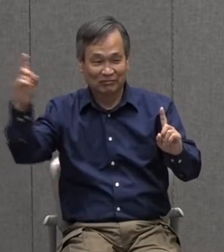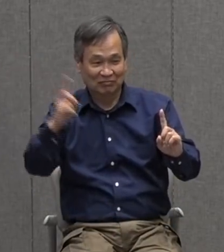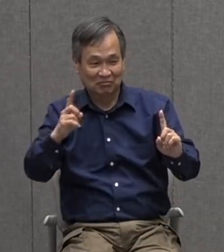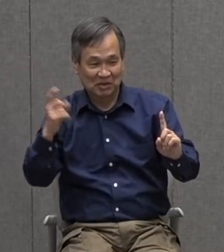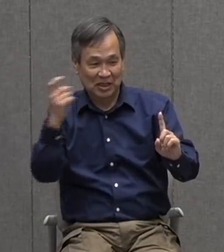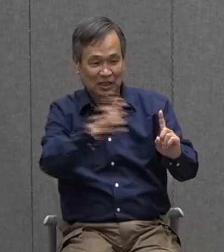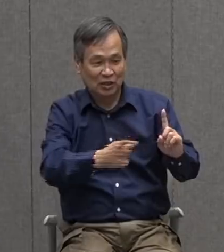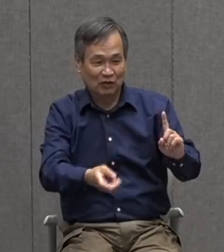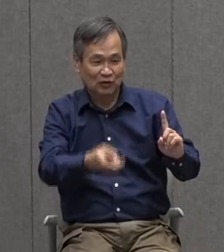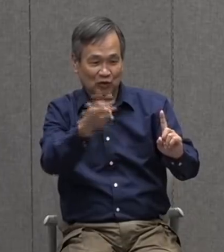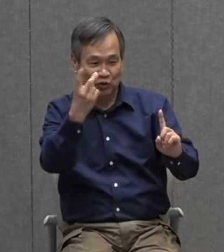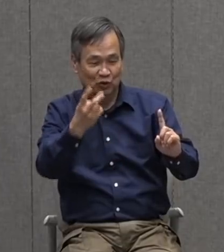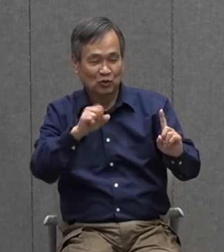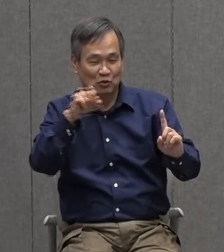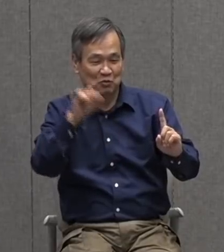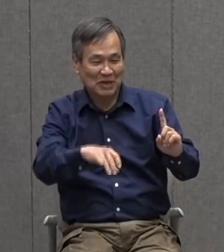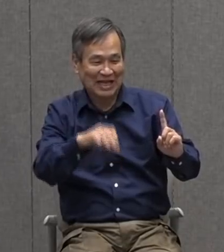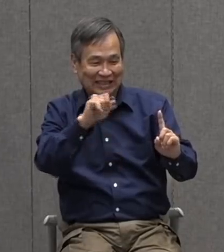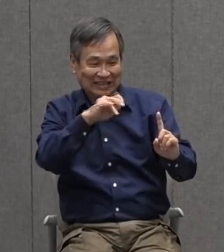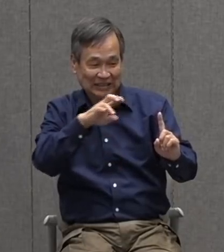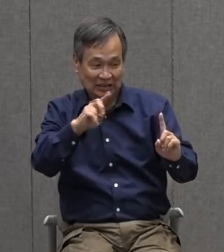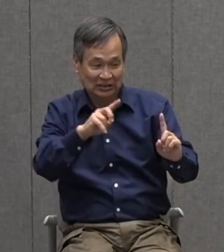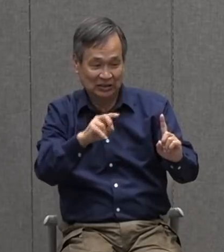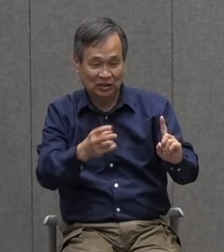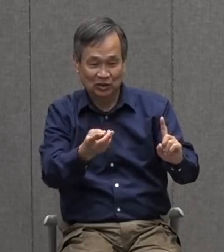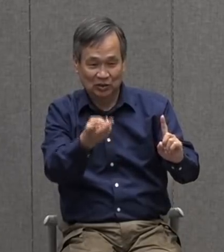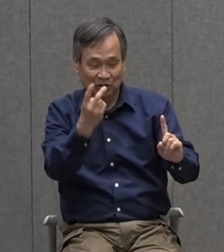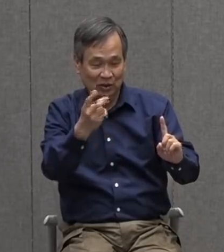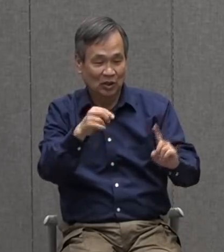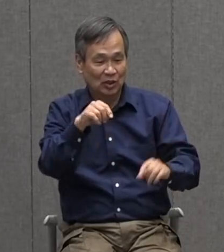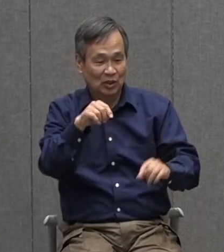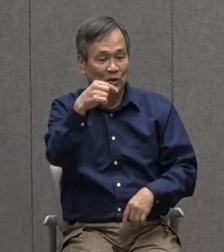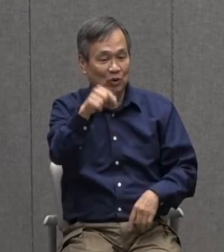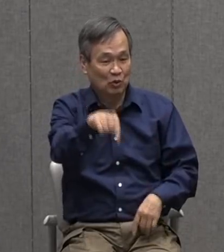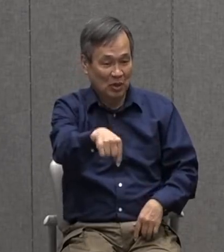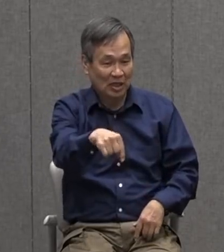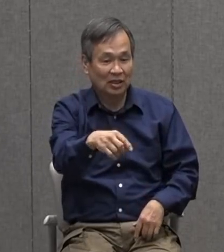Bake one seed in the oven until it's red and then eat it.